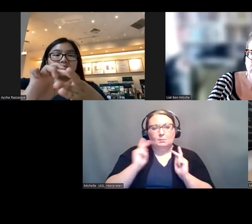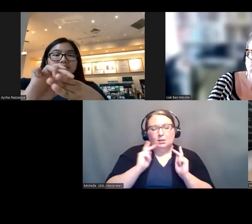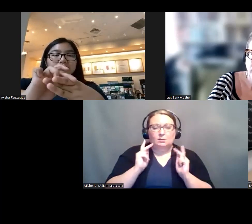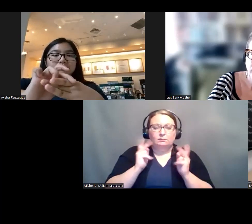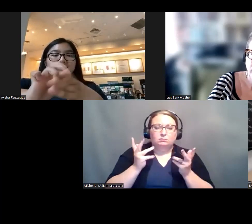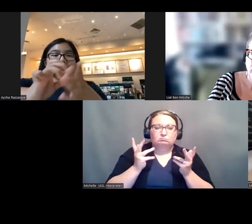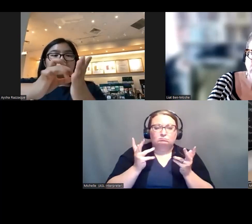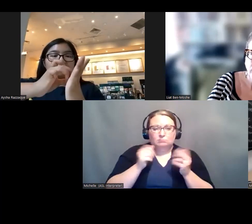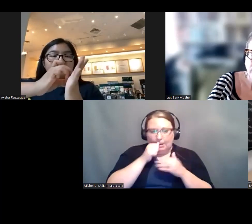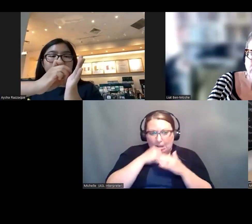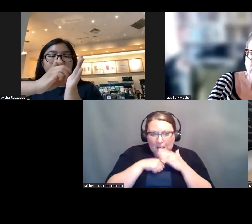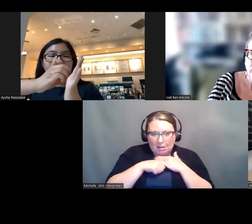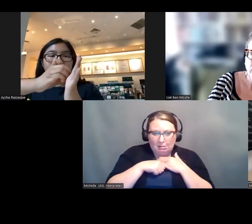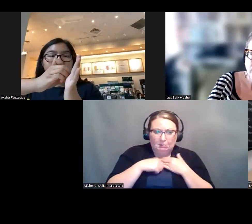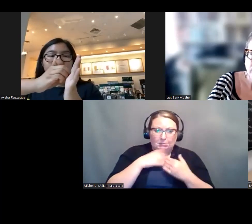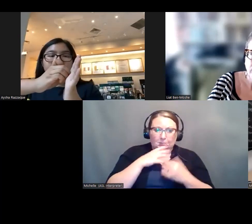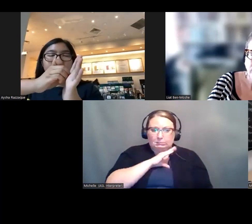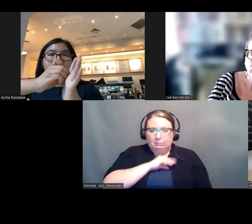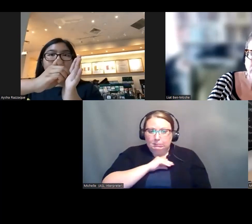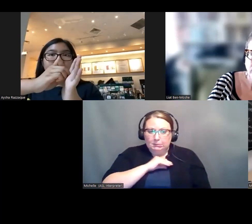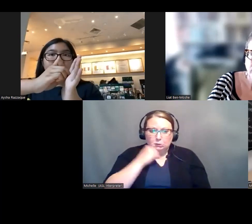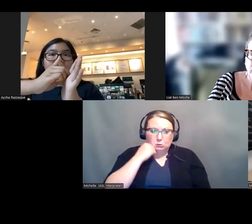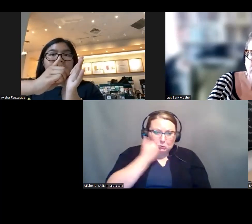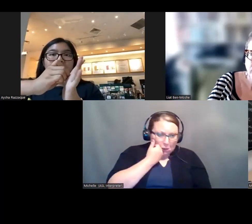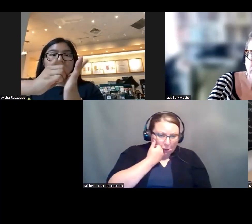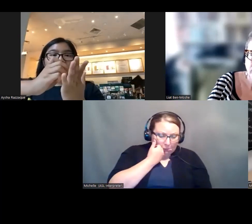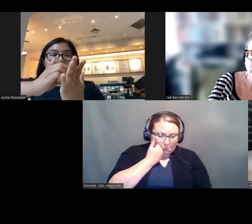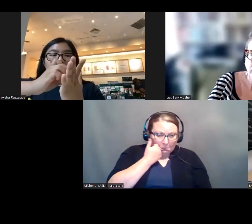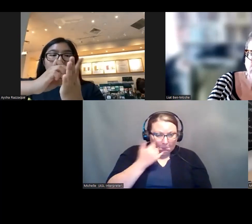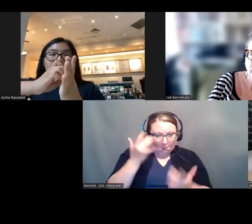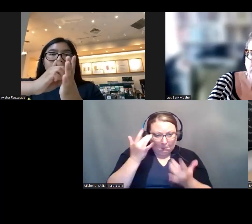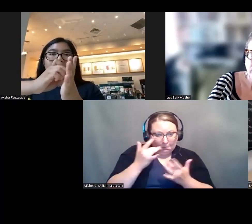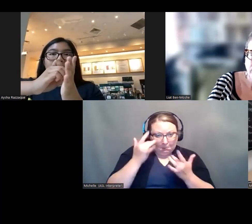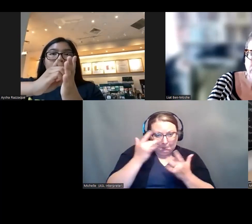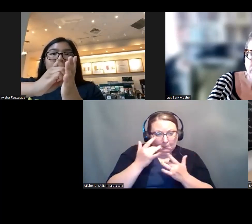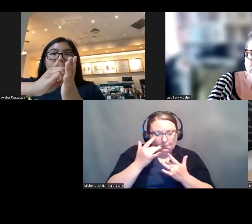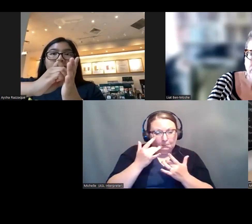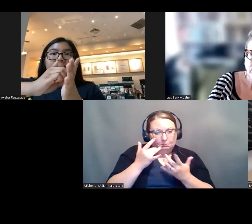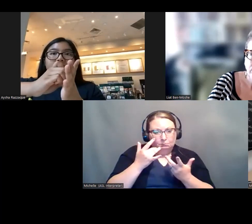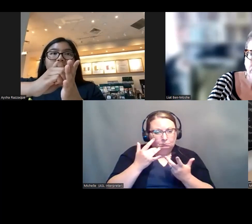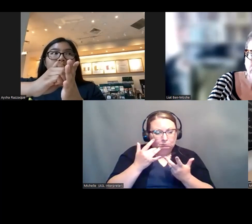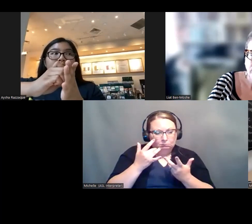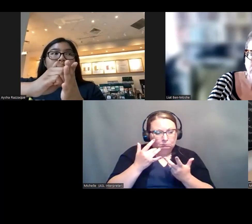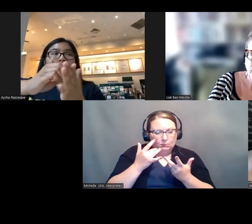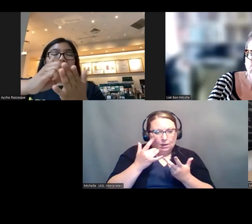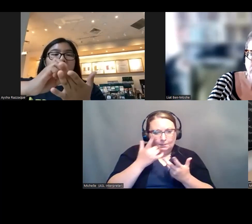hiding in shame and pity and affront to experience because of people's ableism?